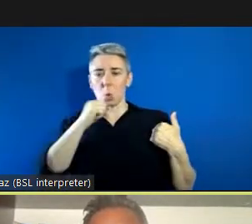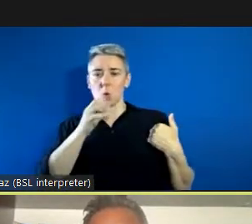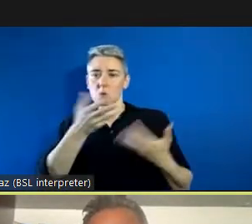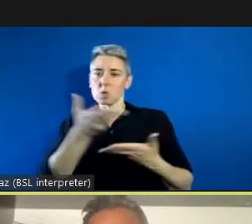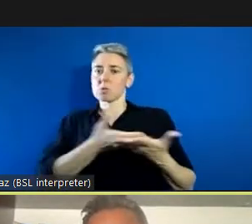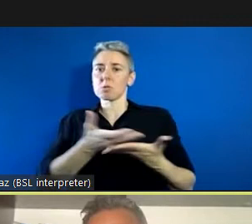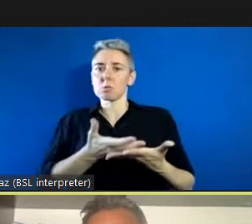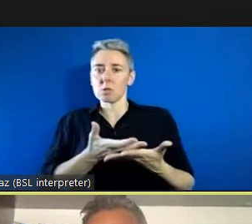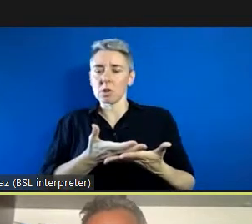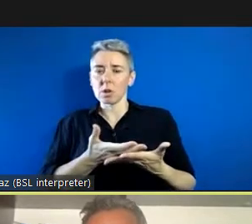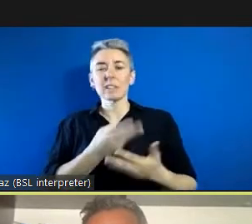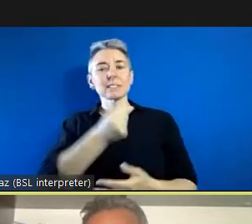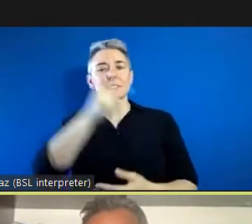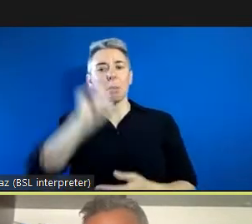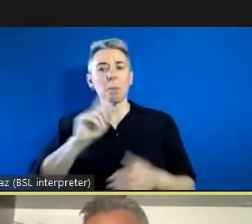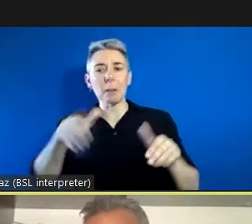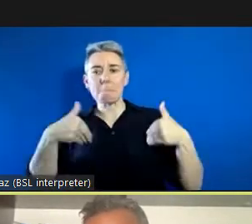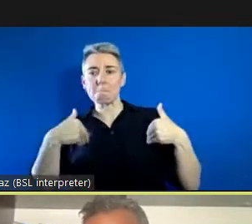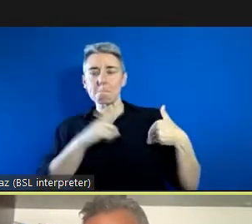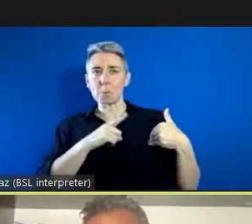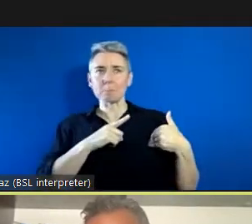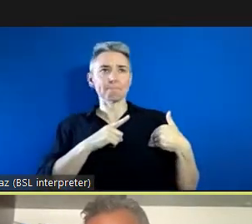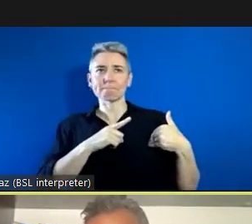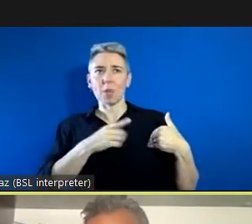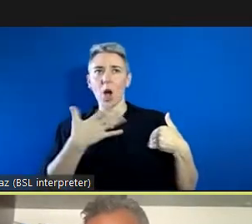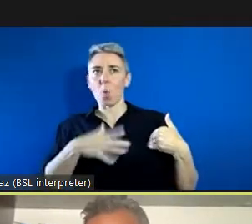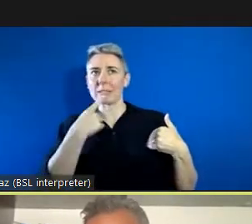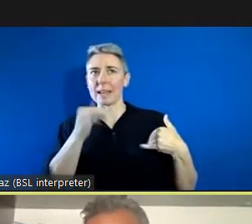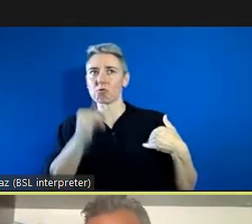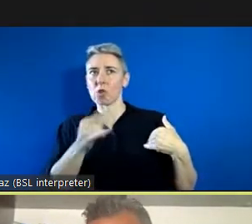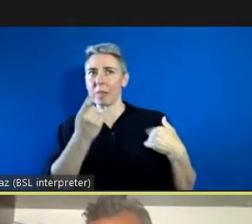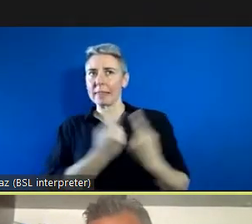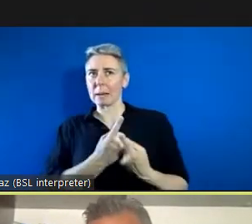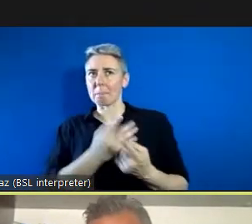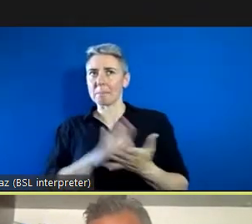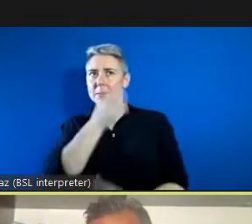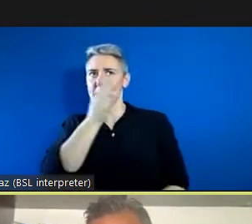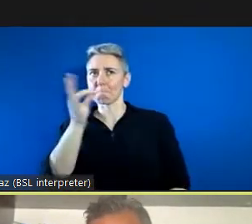saying the wrong thing. So perhaps they won't say anything at all. When leadership does this,